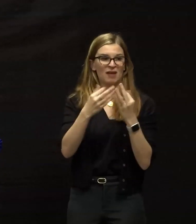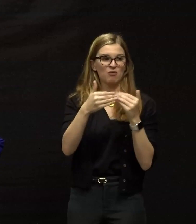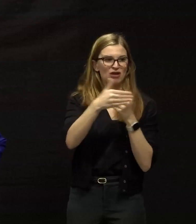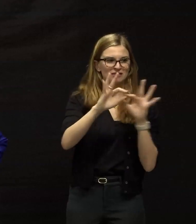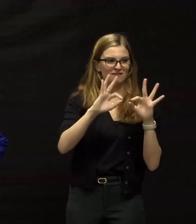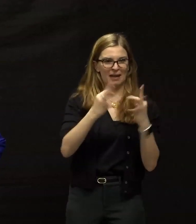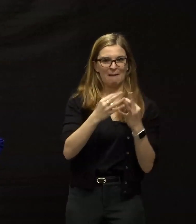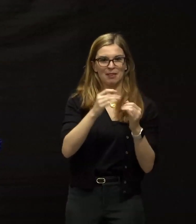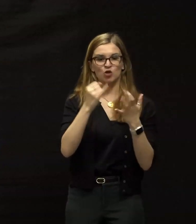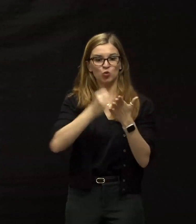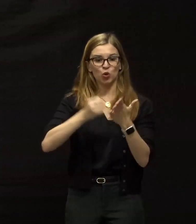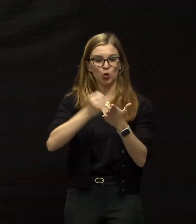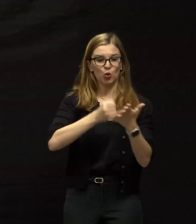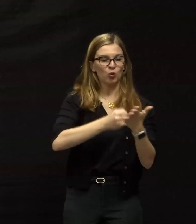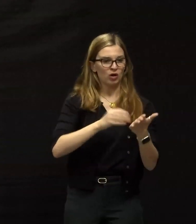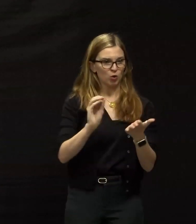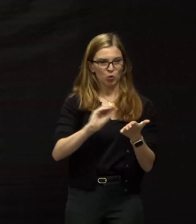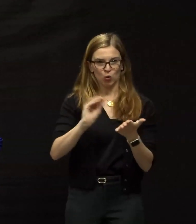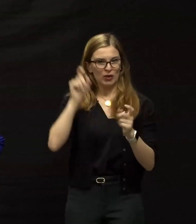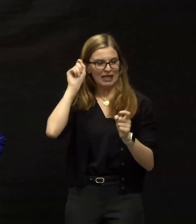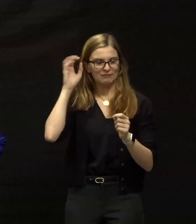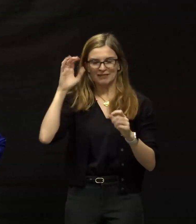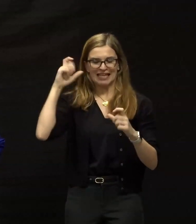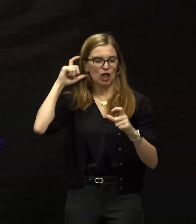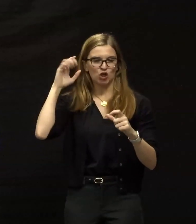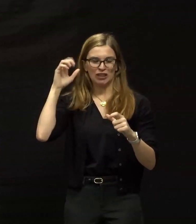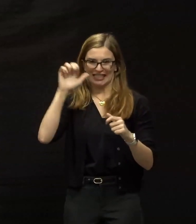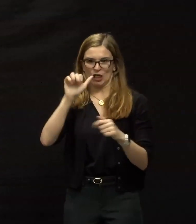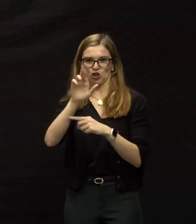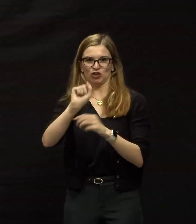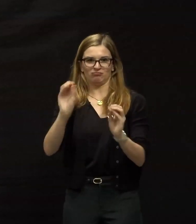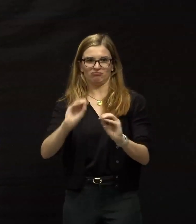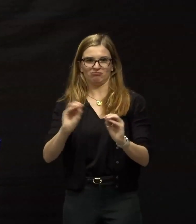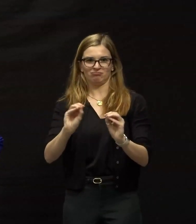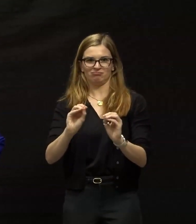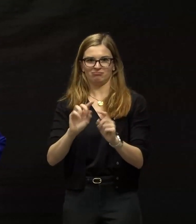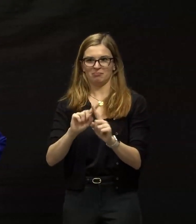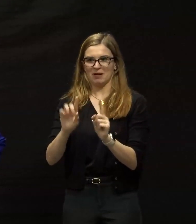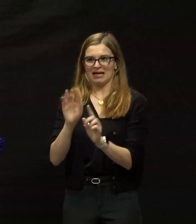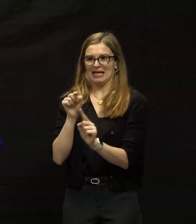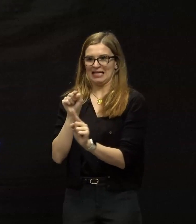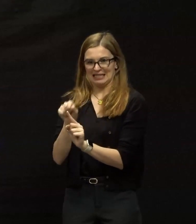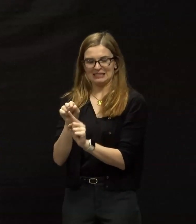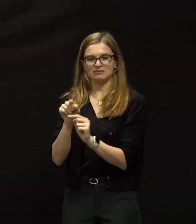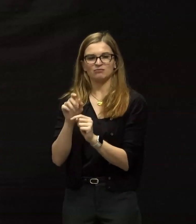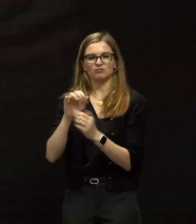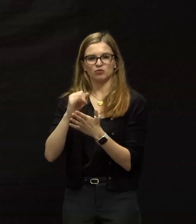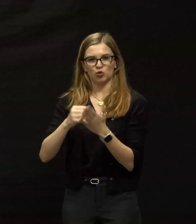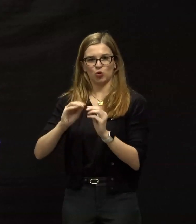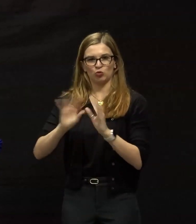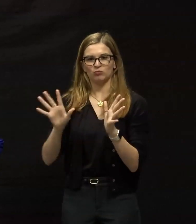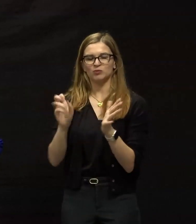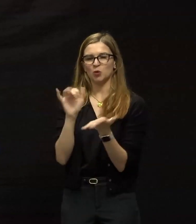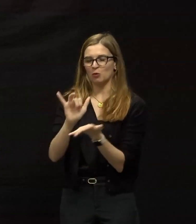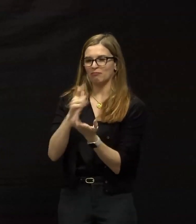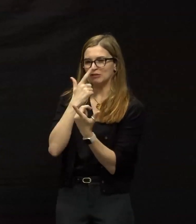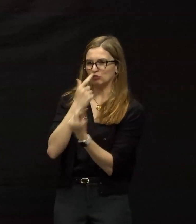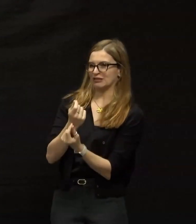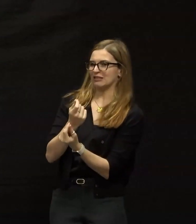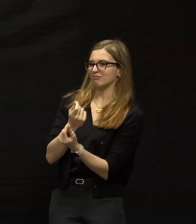and the rest of the family's drawings didn't even have ears at all, not at all hearing aids or anything like that.